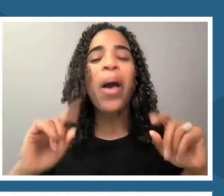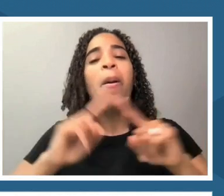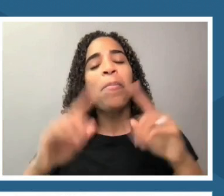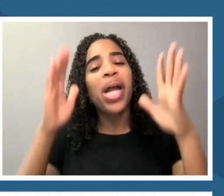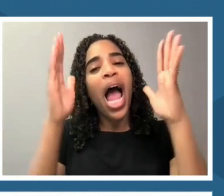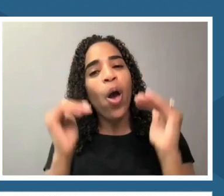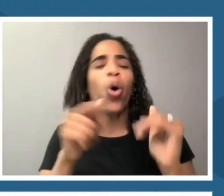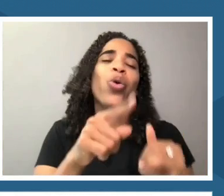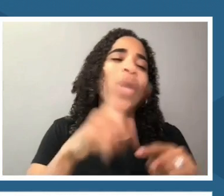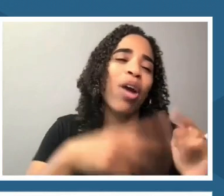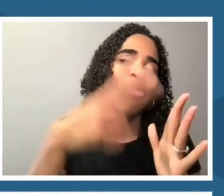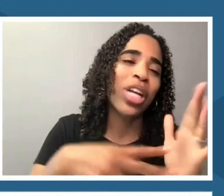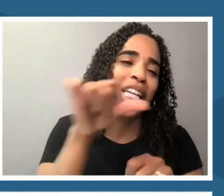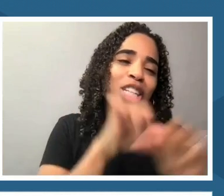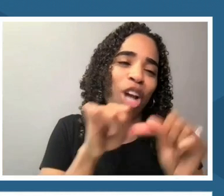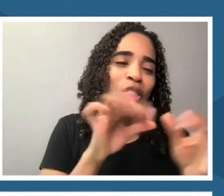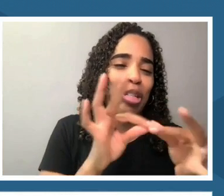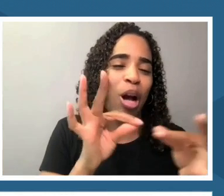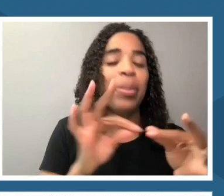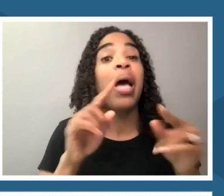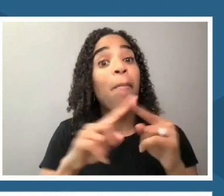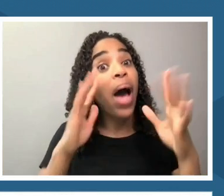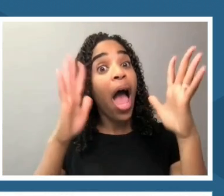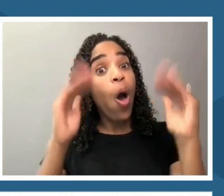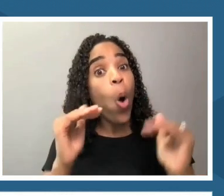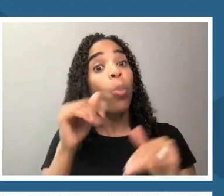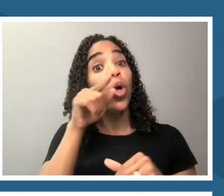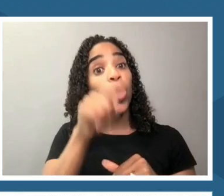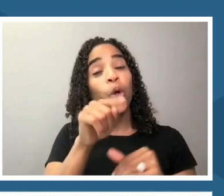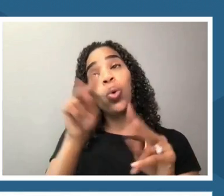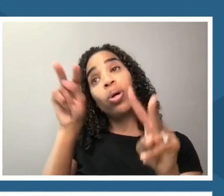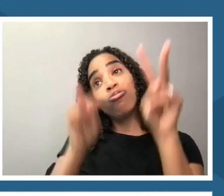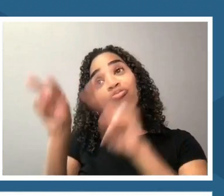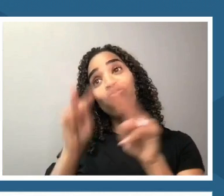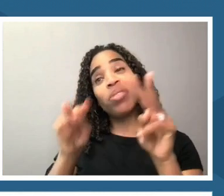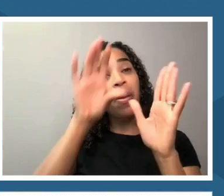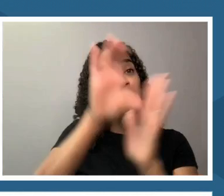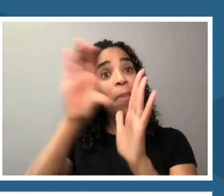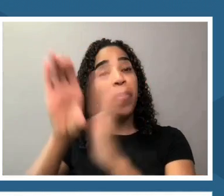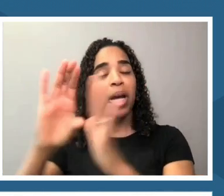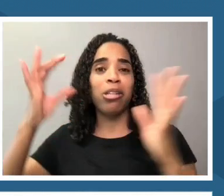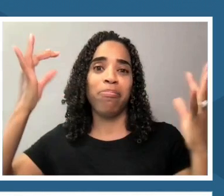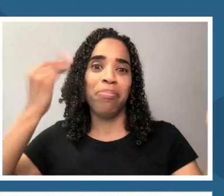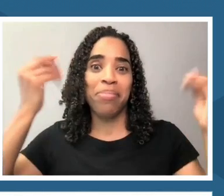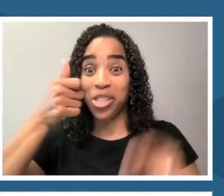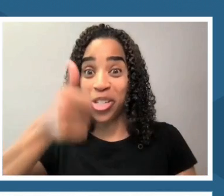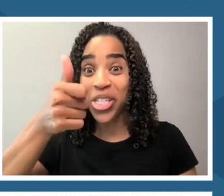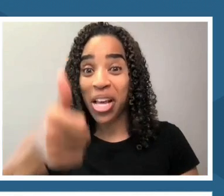you were just thinking them as you were hearing our reflections um and you also